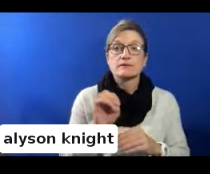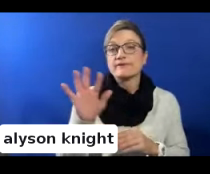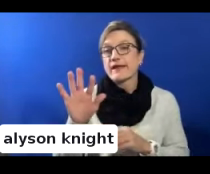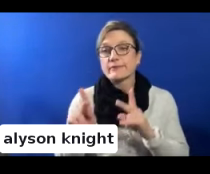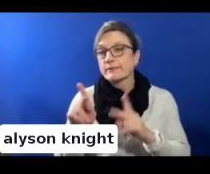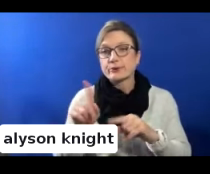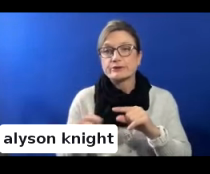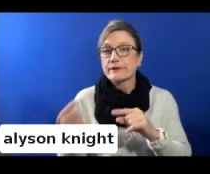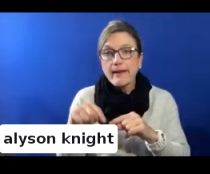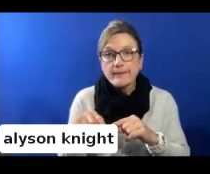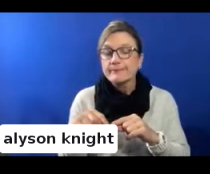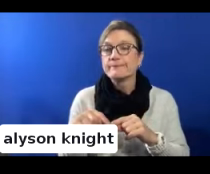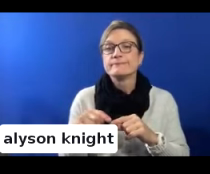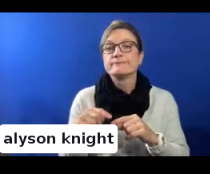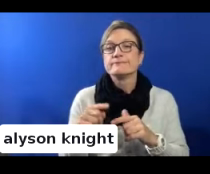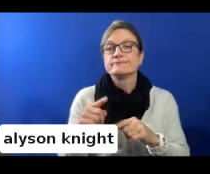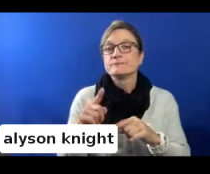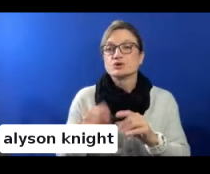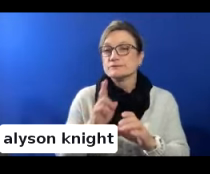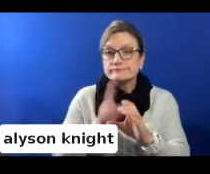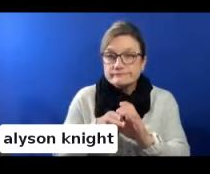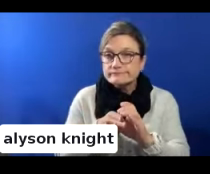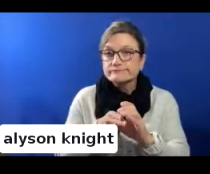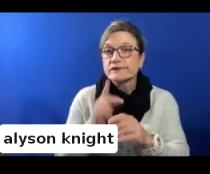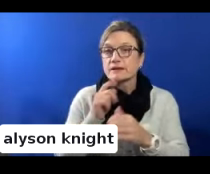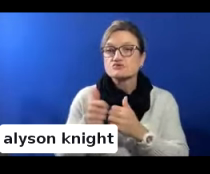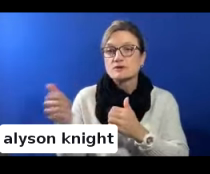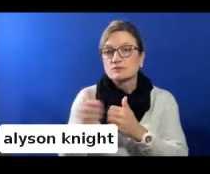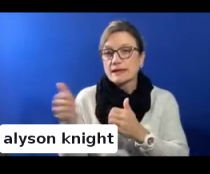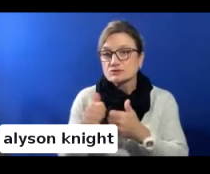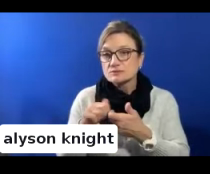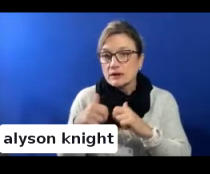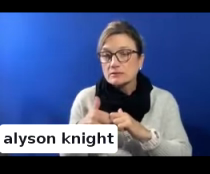it because of transportation issues or any other issues.